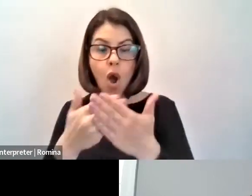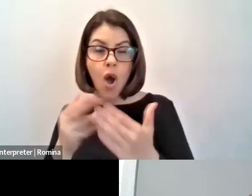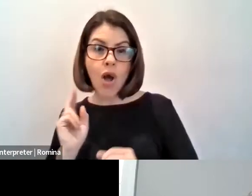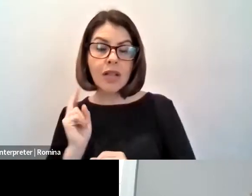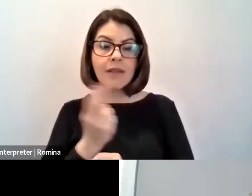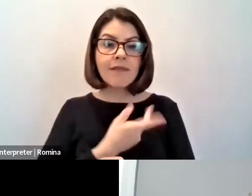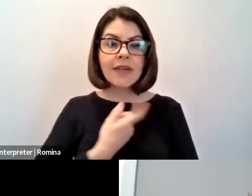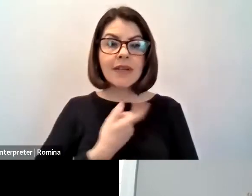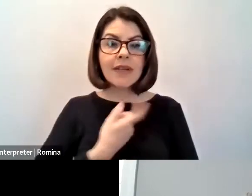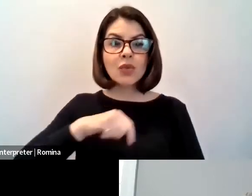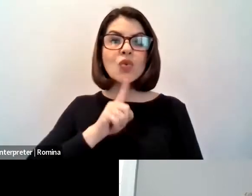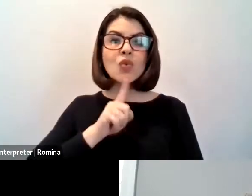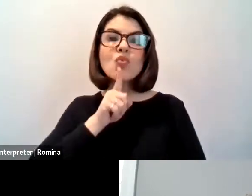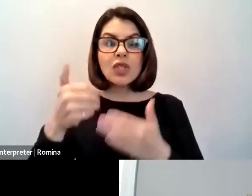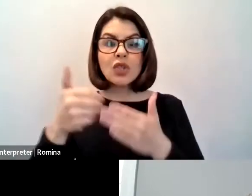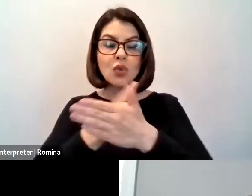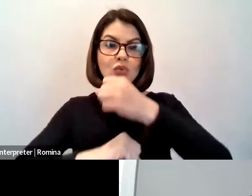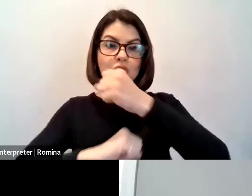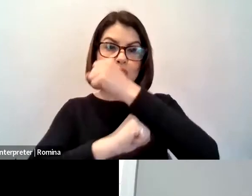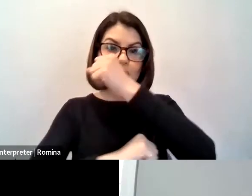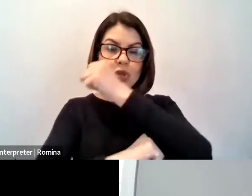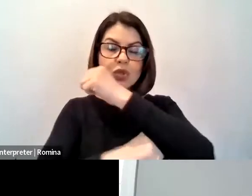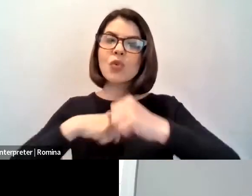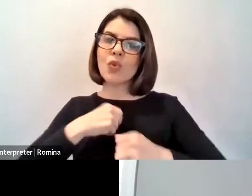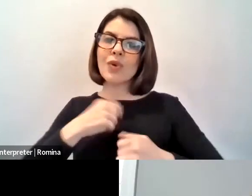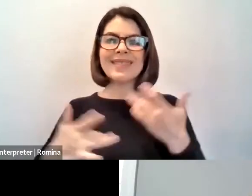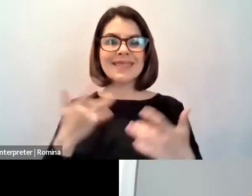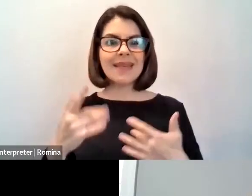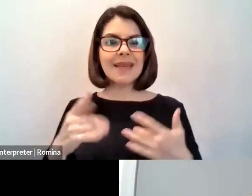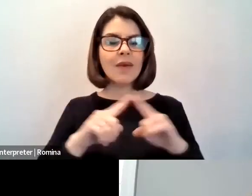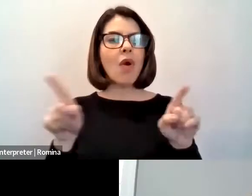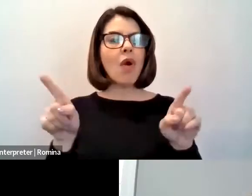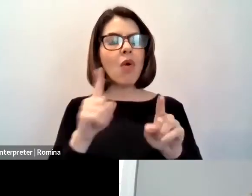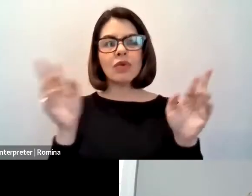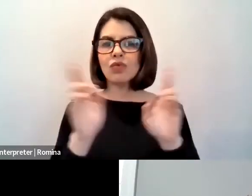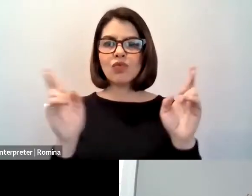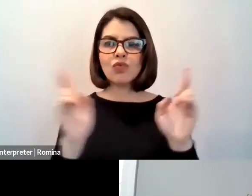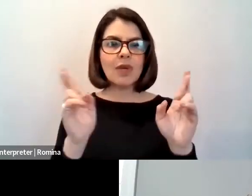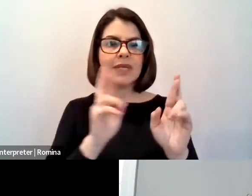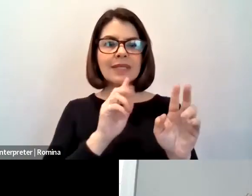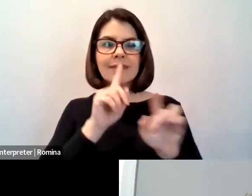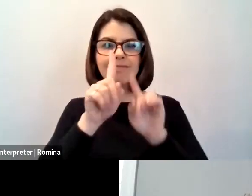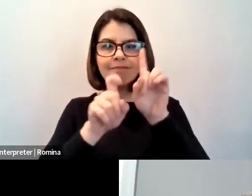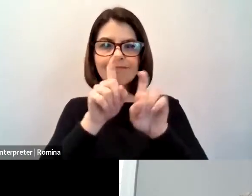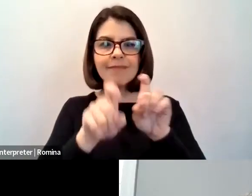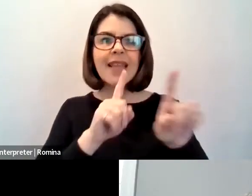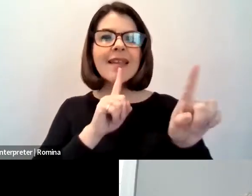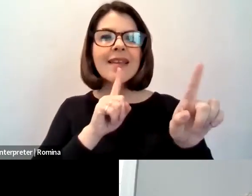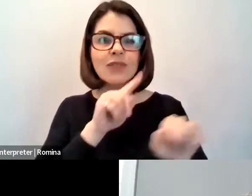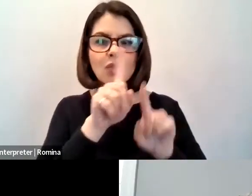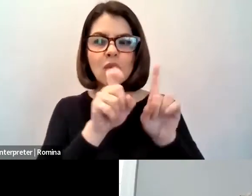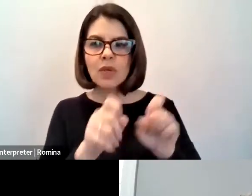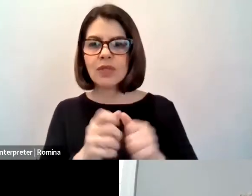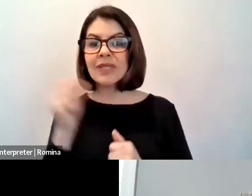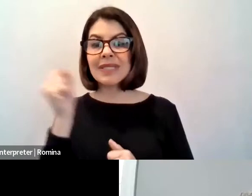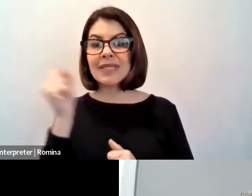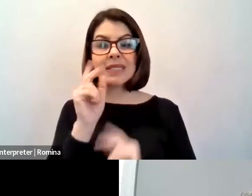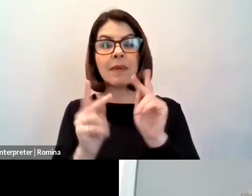We're super excited about it. And we're always available to ask questions. I love that. So yeah, if people have questions about a commercial